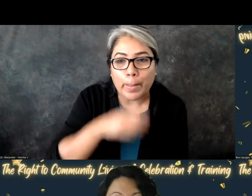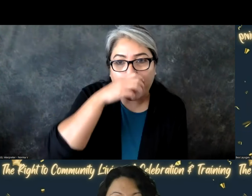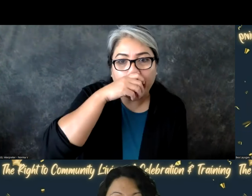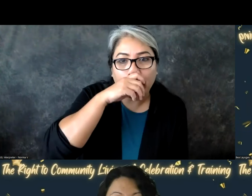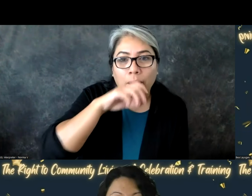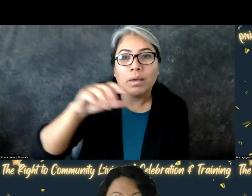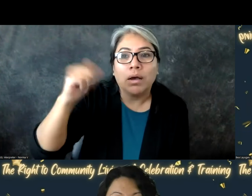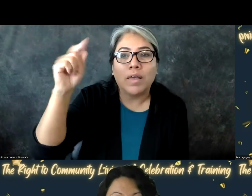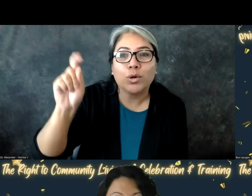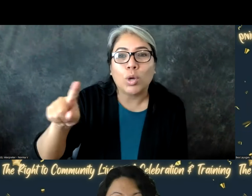, it is considered exempt.